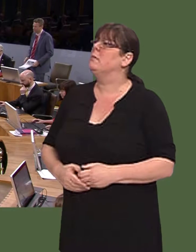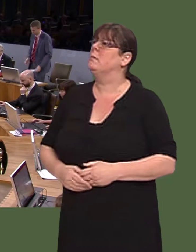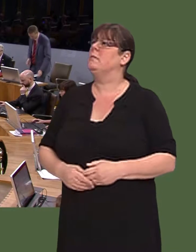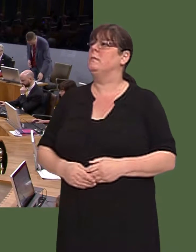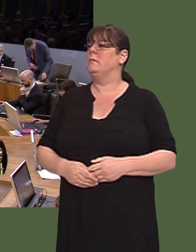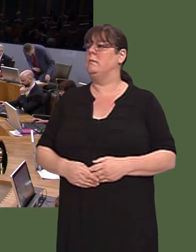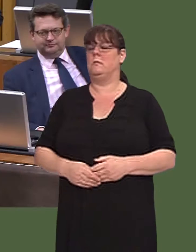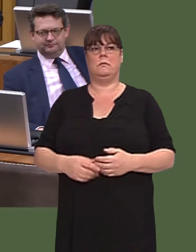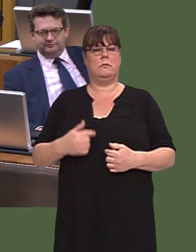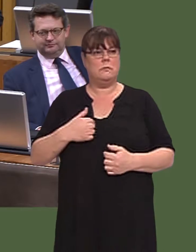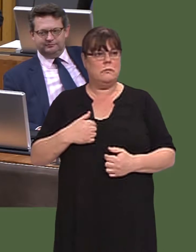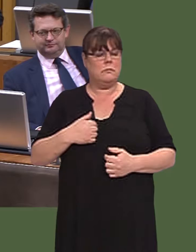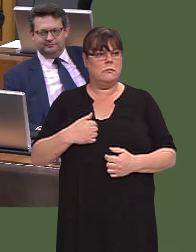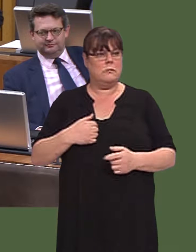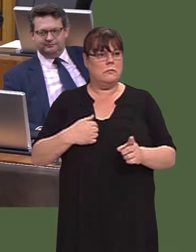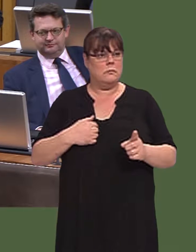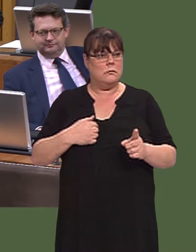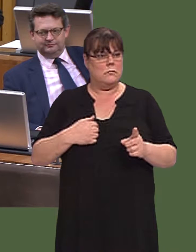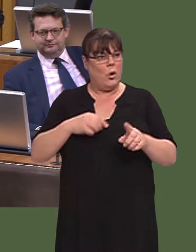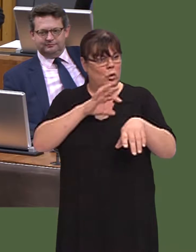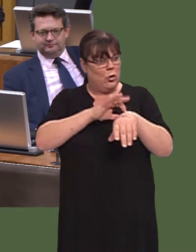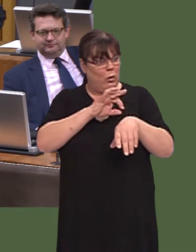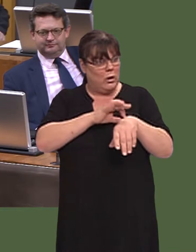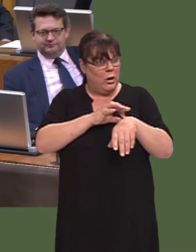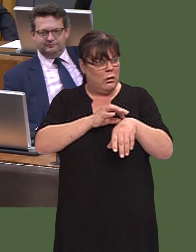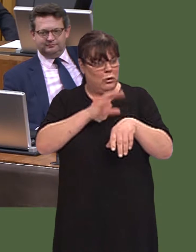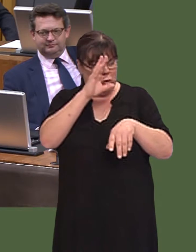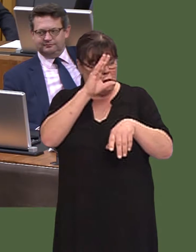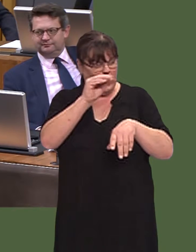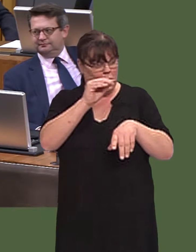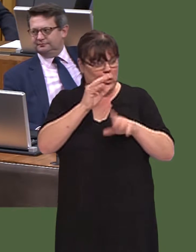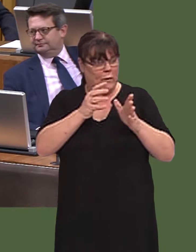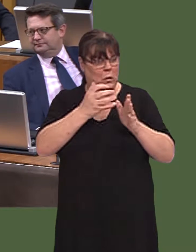Carwyn Jones: Well, Iím surprised that that is the advice that the GP has given to him